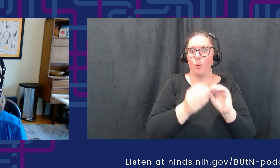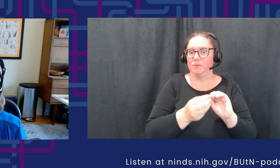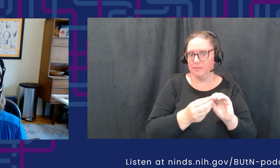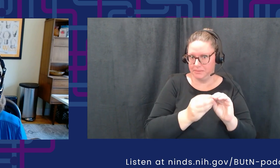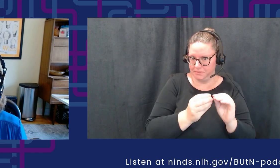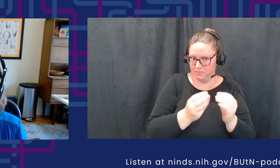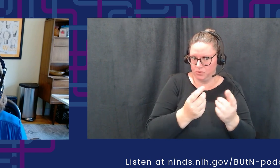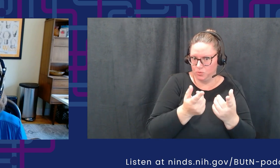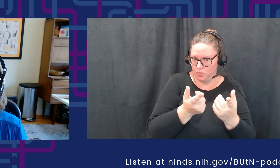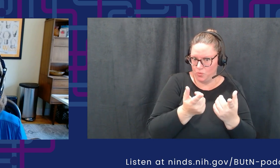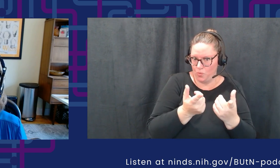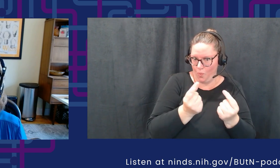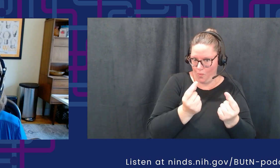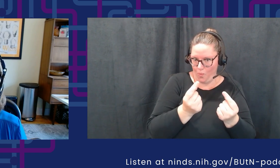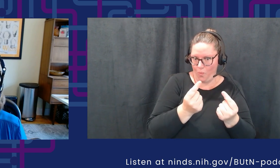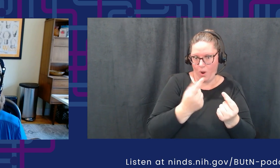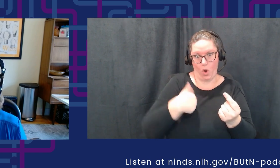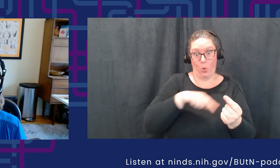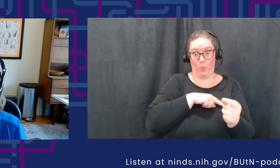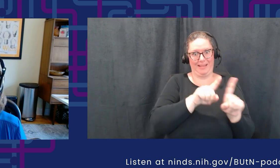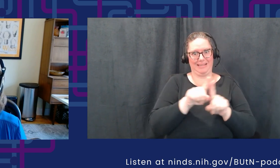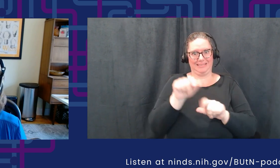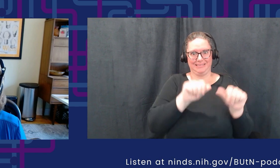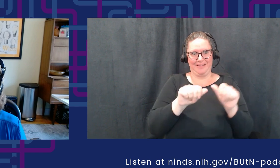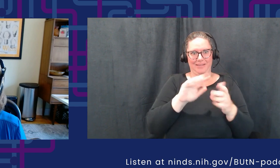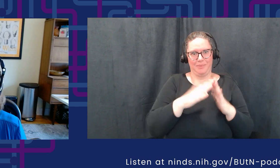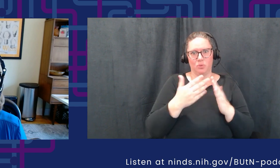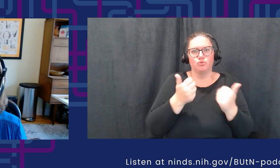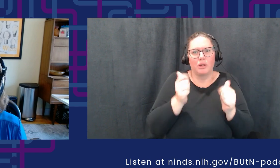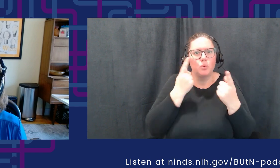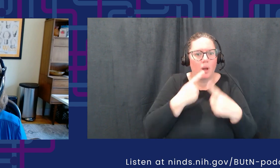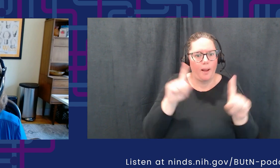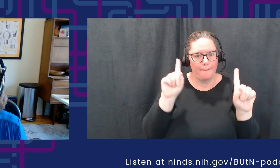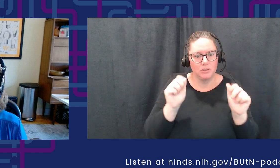What are we as a scientific community trying to accomplish with these presentations?